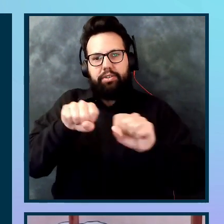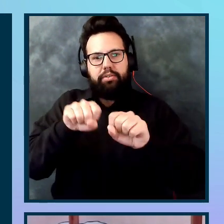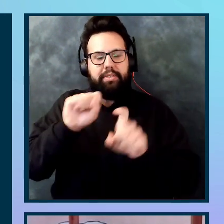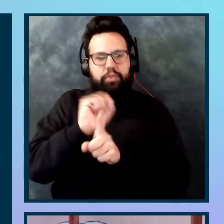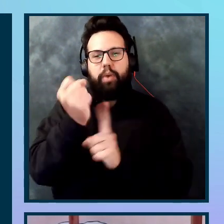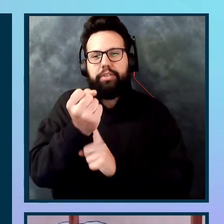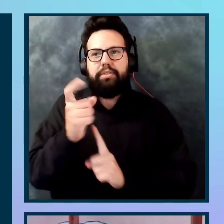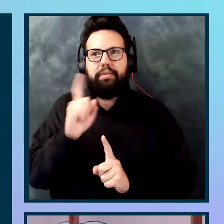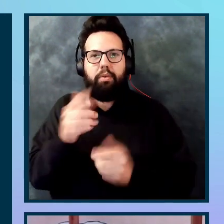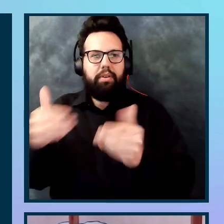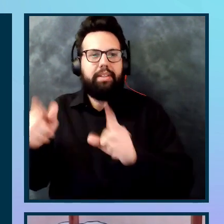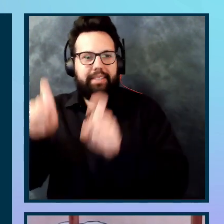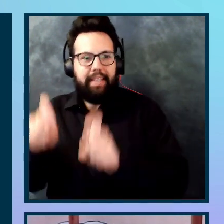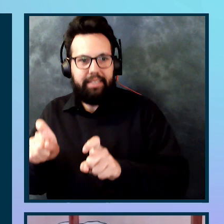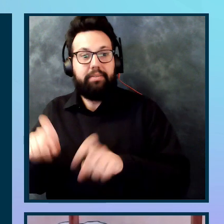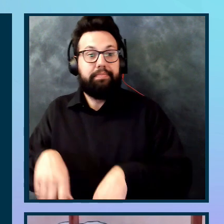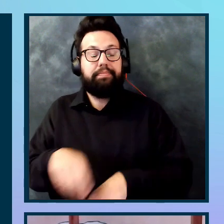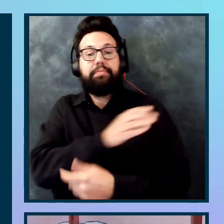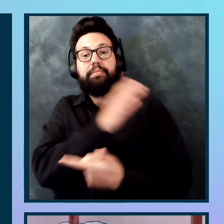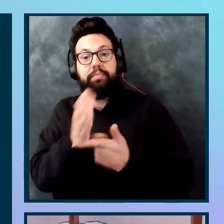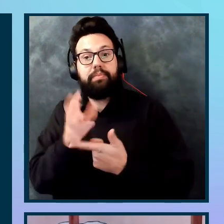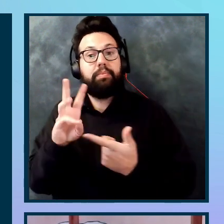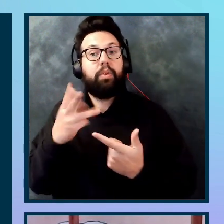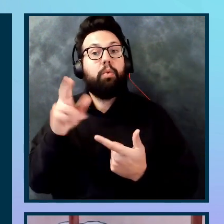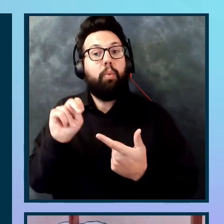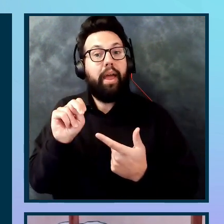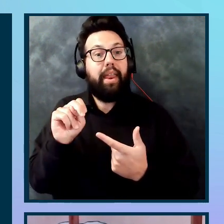The when keyword, the when step, if you will,